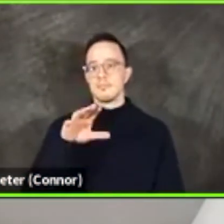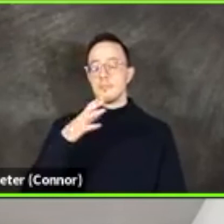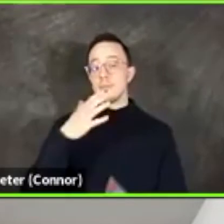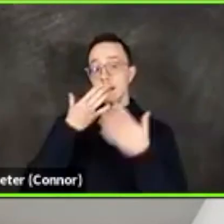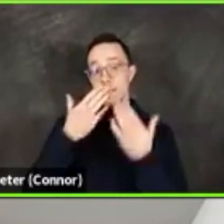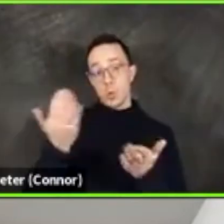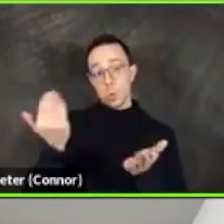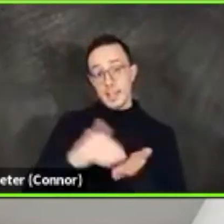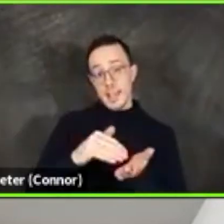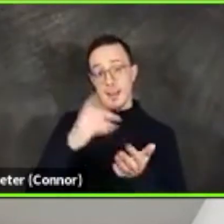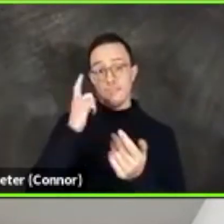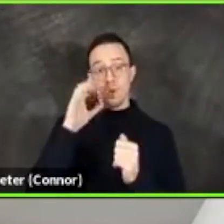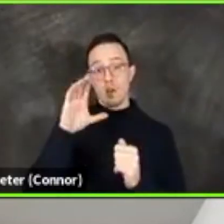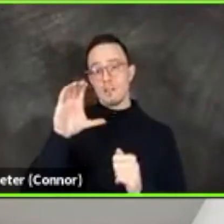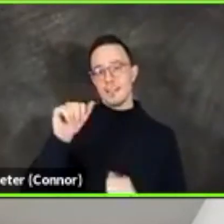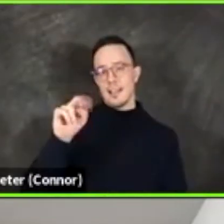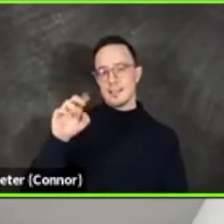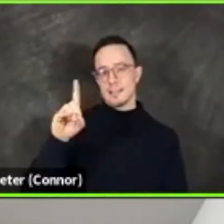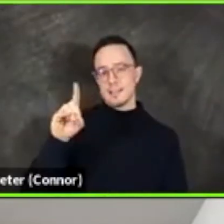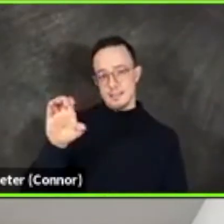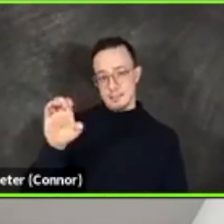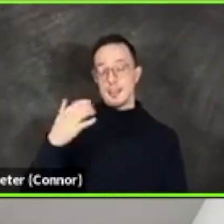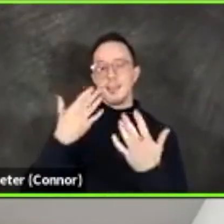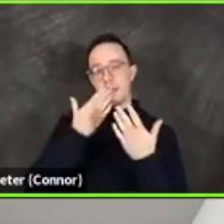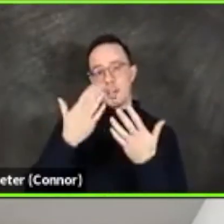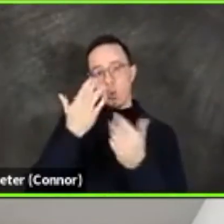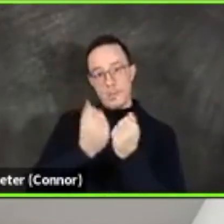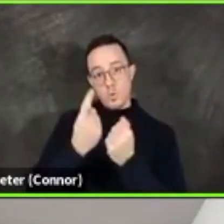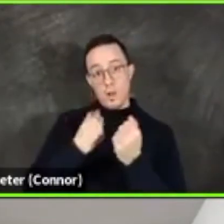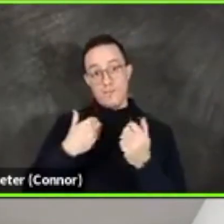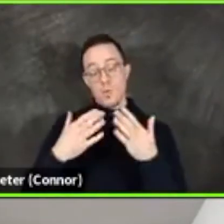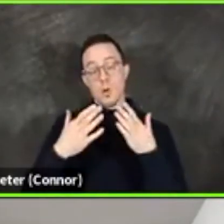YOU, EMILY FOR LEADING SUCH AN INSPIRING CONVERSATION. I KNOW, THE FOLKS WHO ARE TUNING